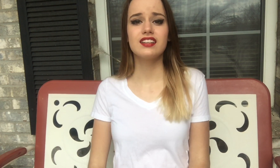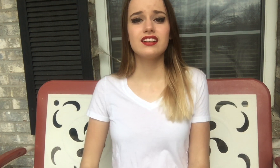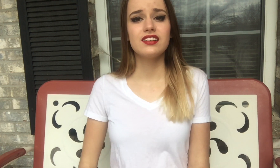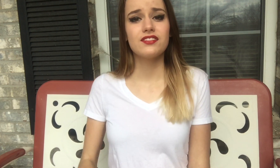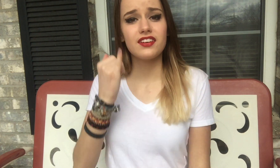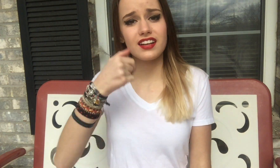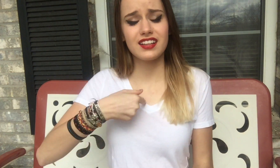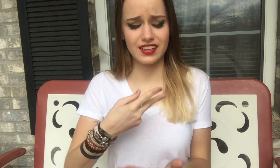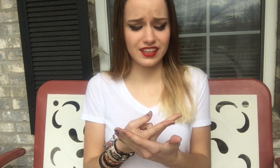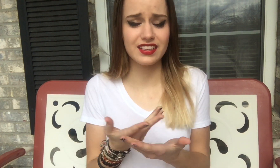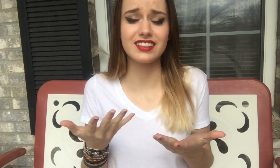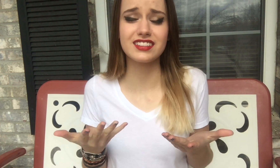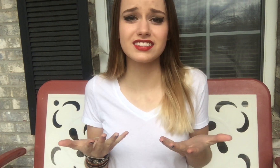If I lay here